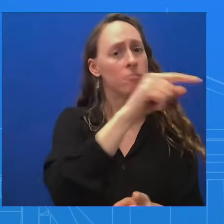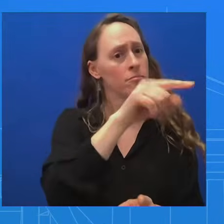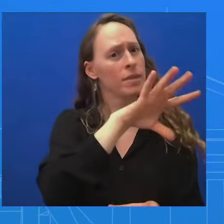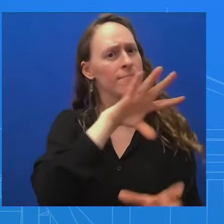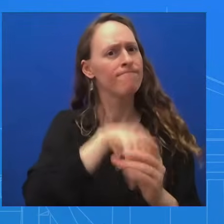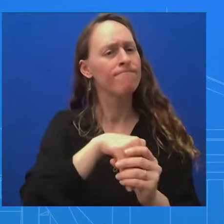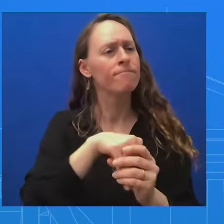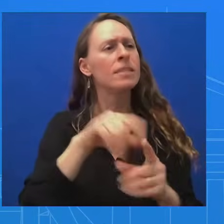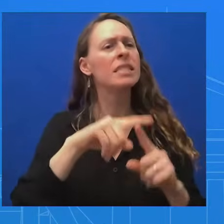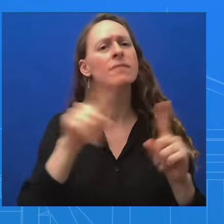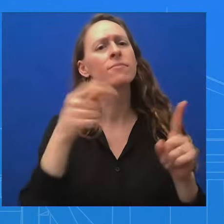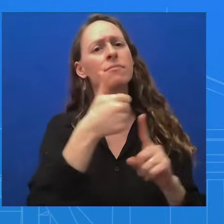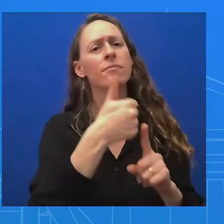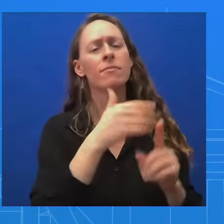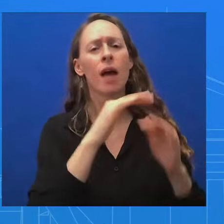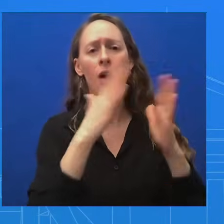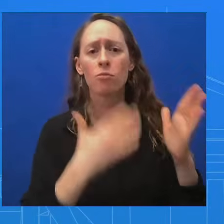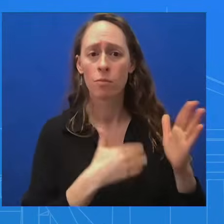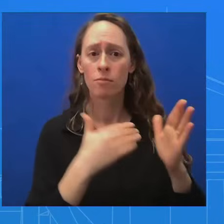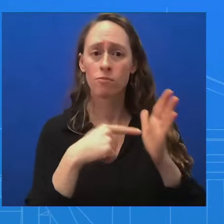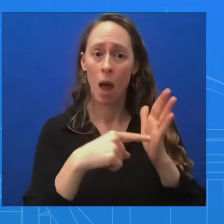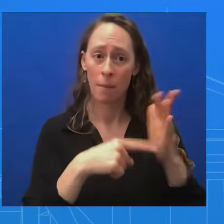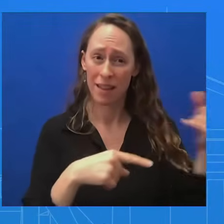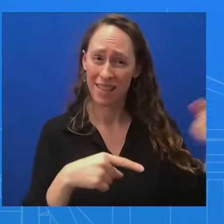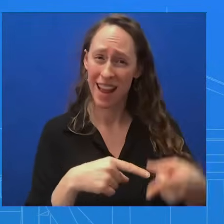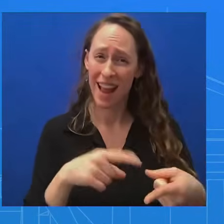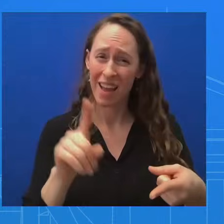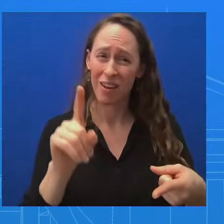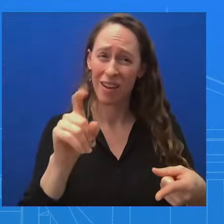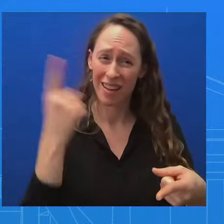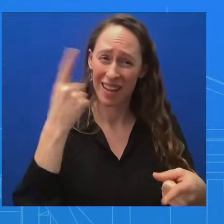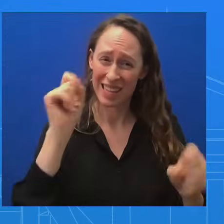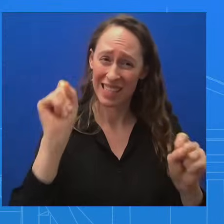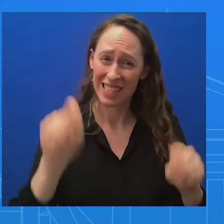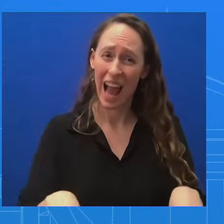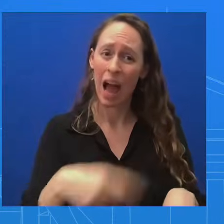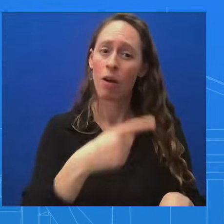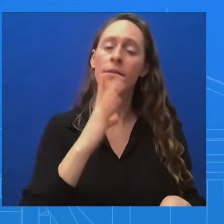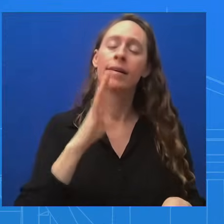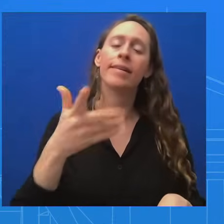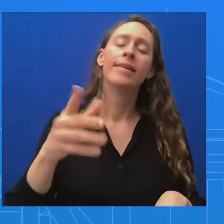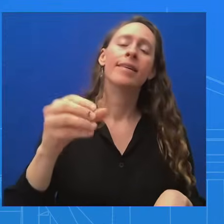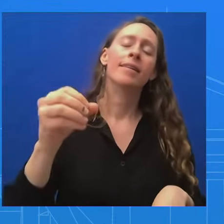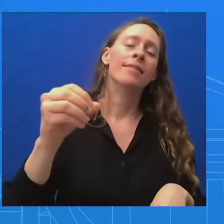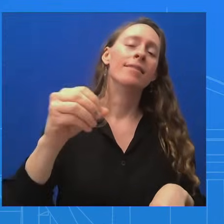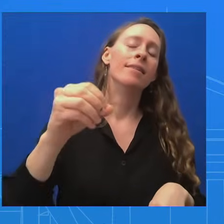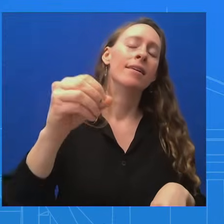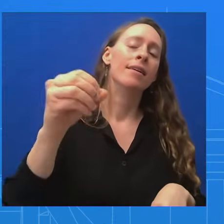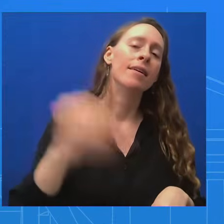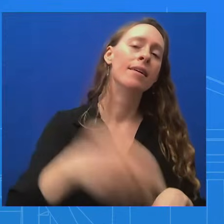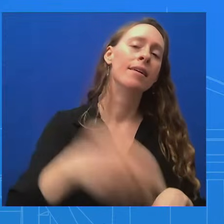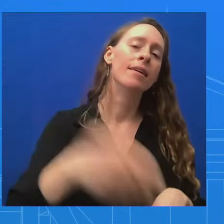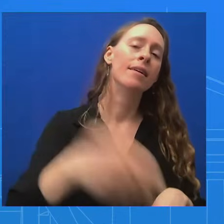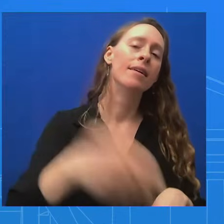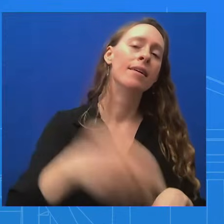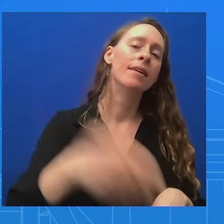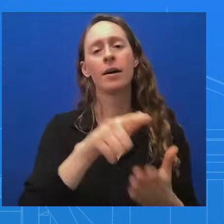taking on a Senate-passed agreement? Like, if -- if an agreement were to be reached and passed in the Senate,